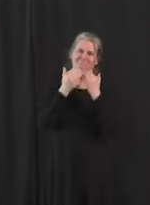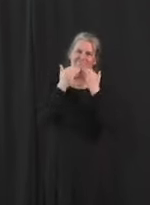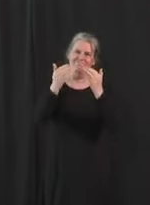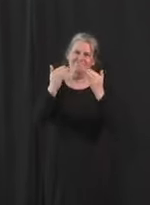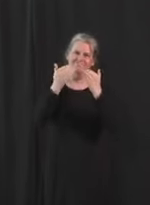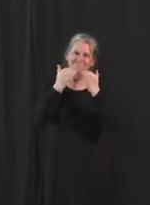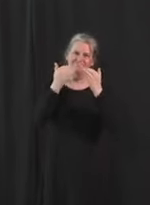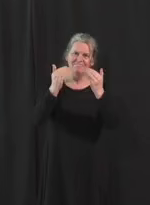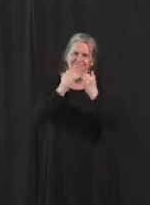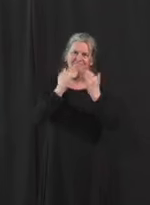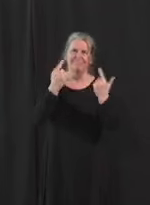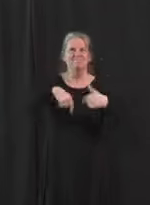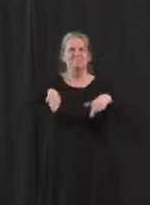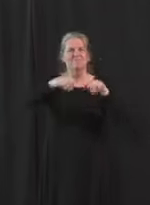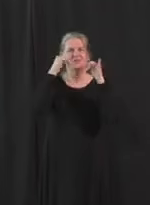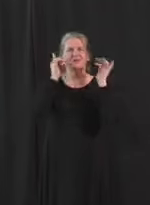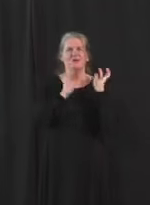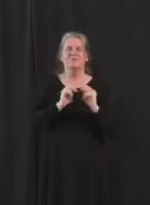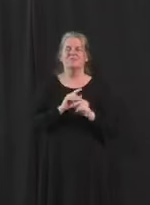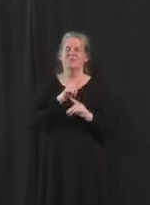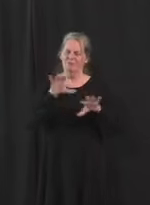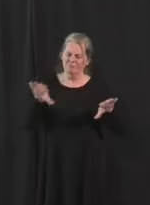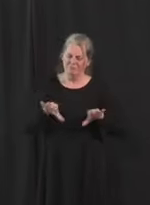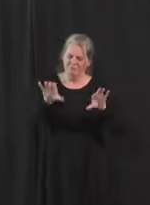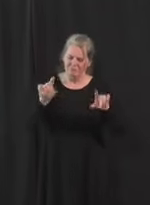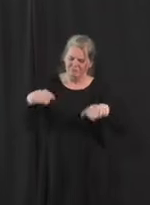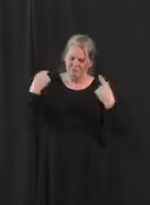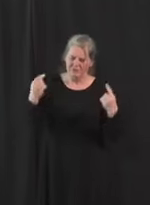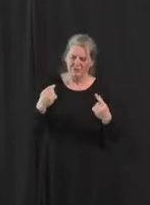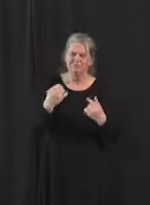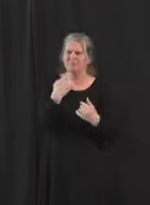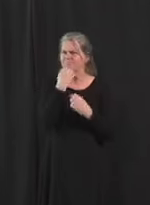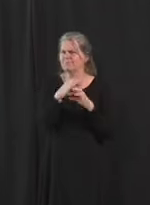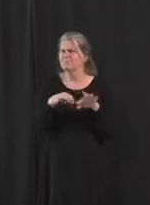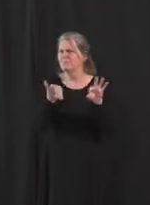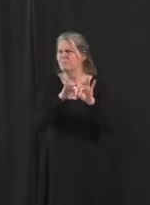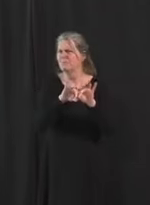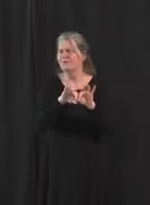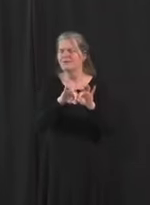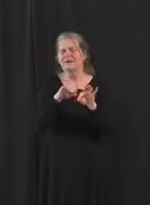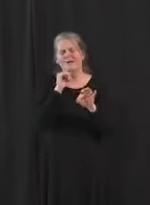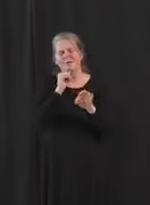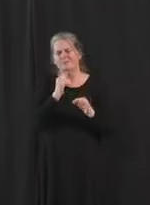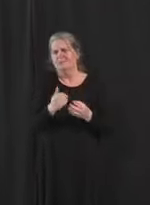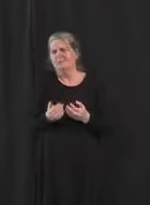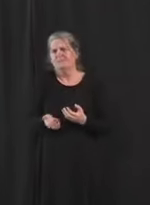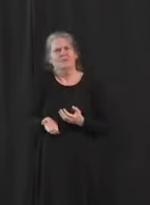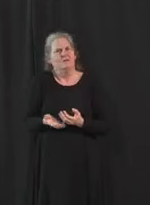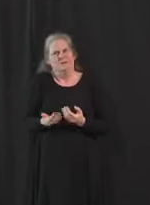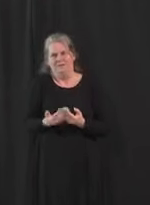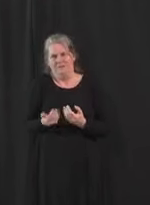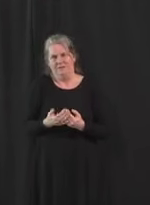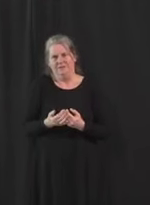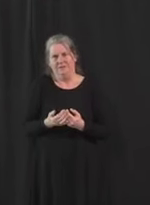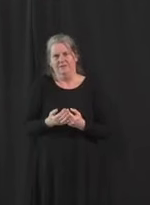YOUR EFFORTS ARE EXTREMELY IMPORTANT. THIS ISN'T EASY FOR ANY OF US. THERE ABSOLUTELY IS A LONG ROAD AHEAD OF US.